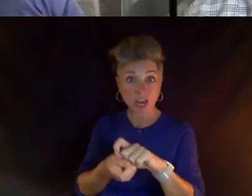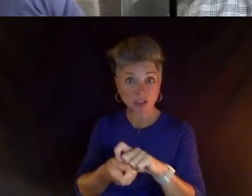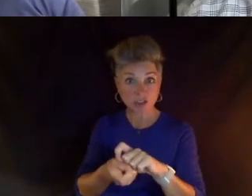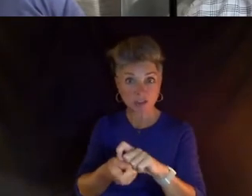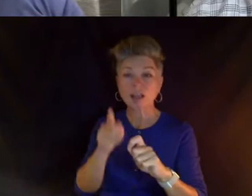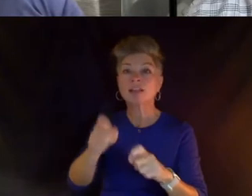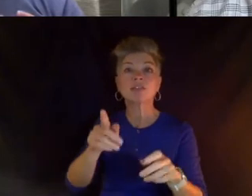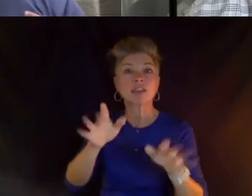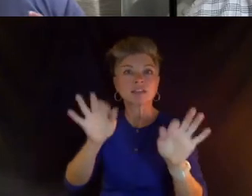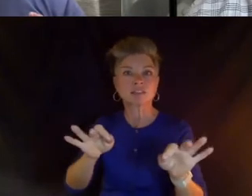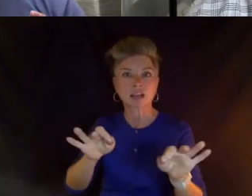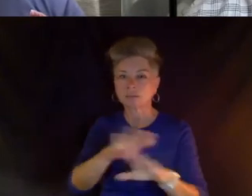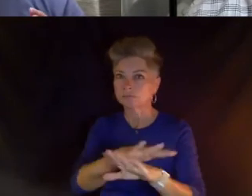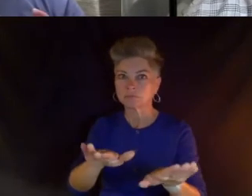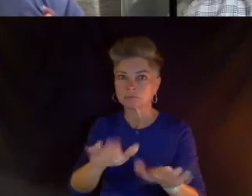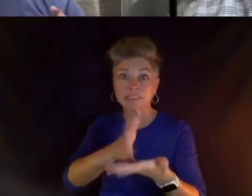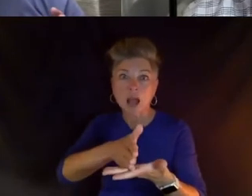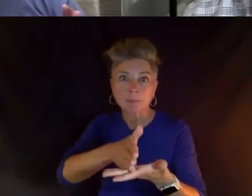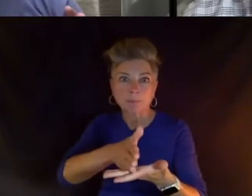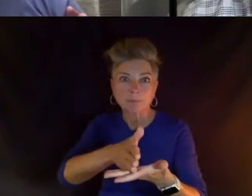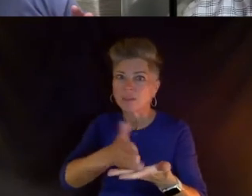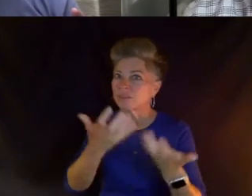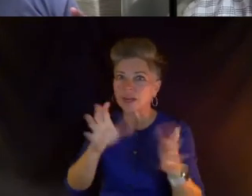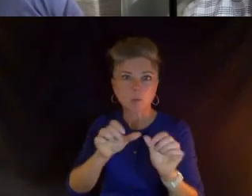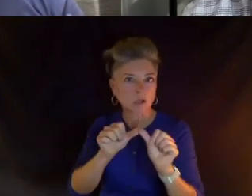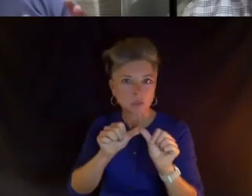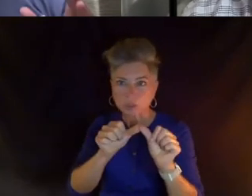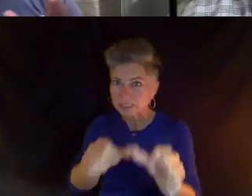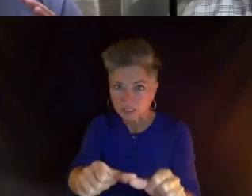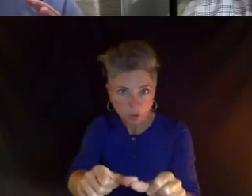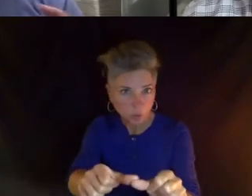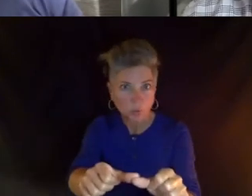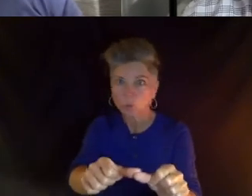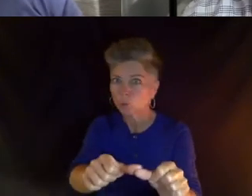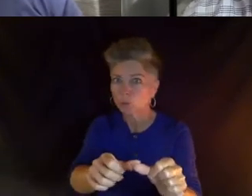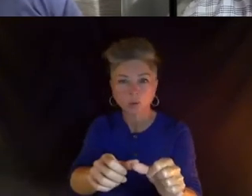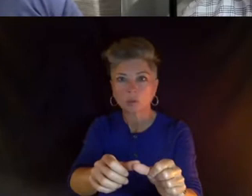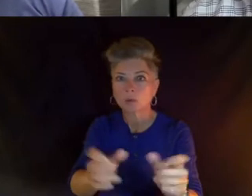because they didn't want the progression to continue, and that was completely appropriate.